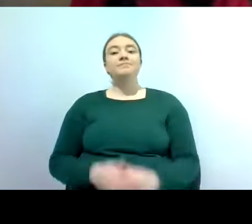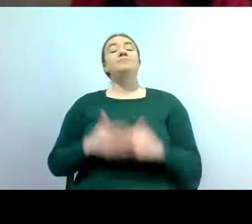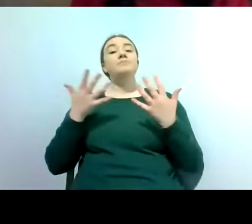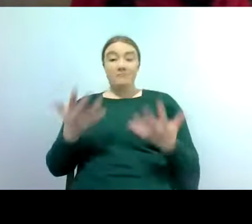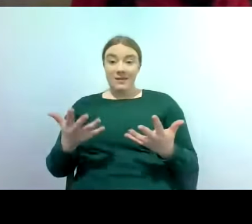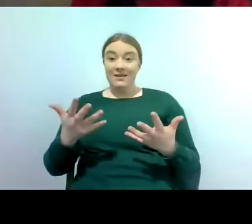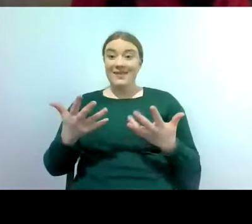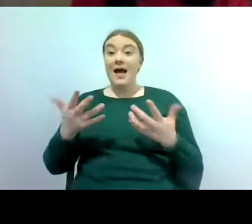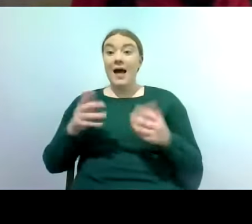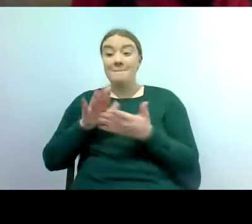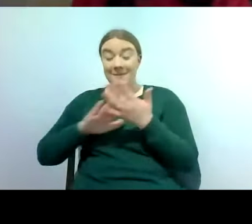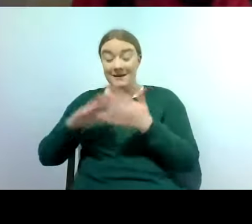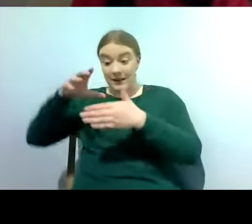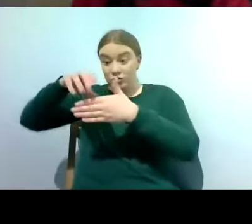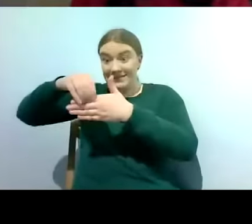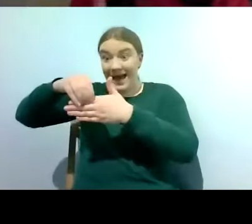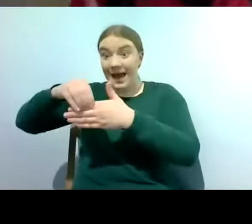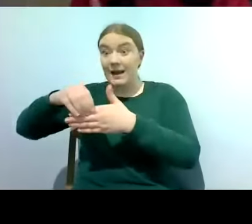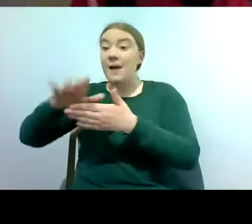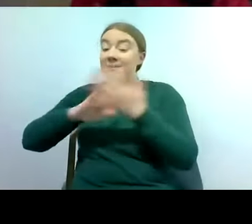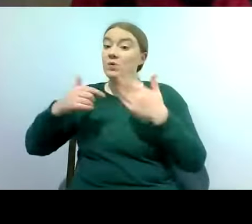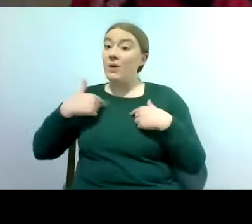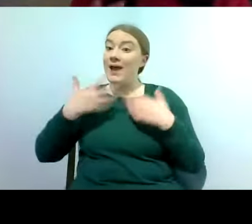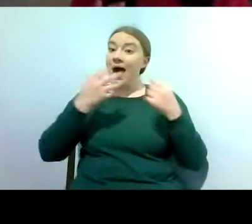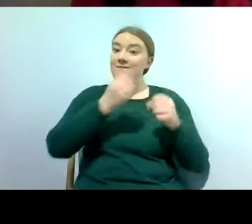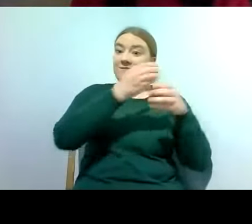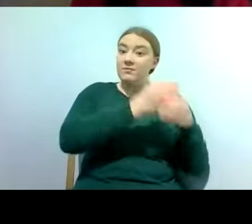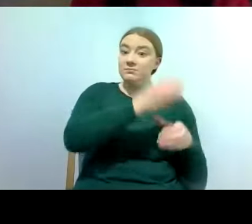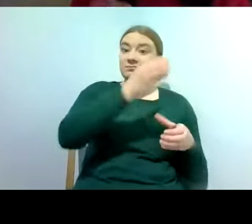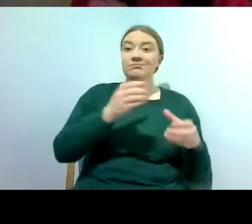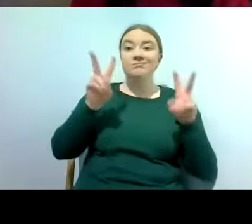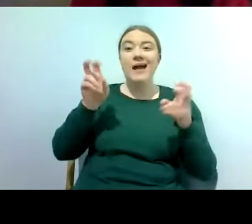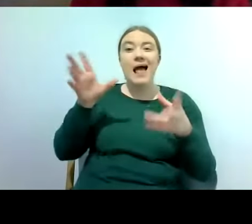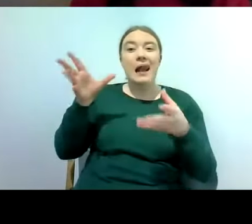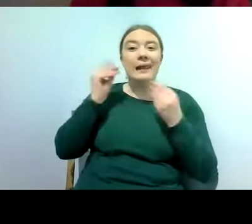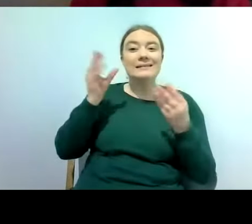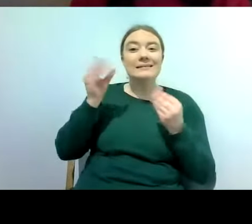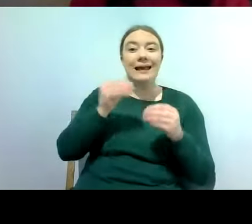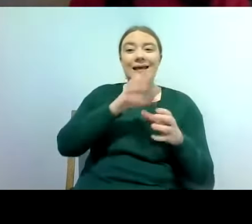their movement within the river we have these kind of listening stations that we attach to